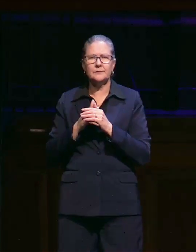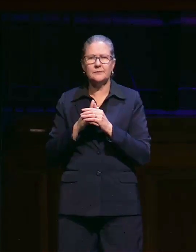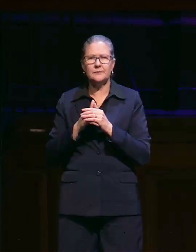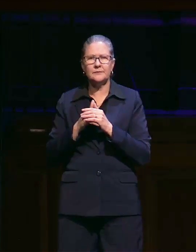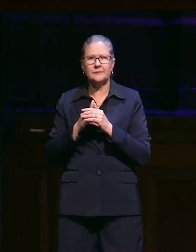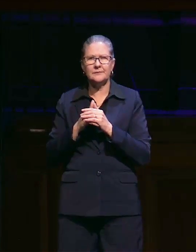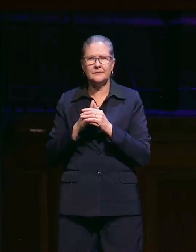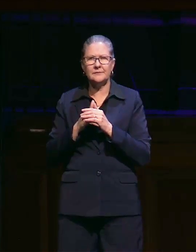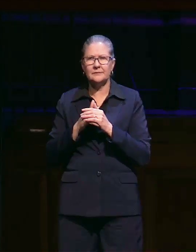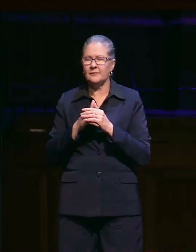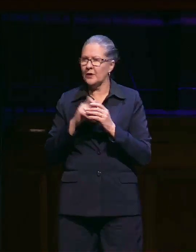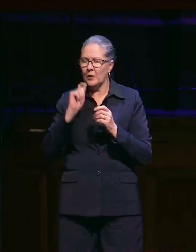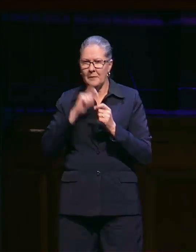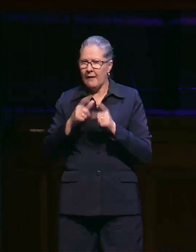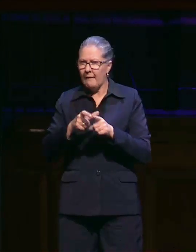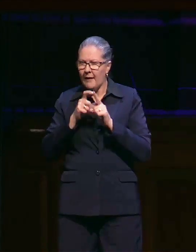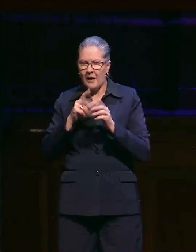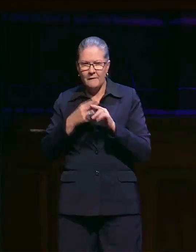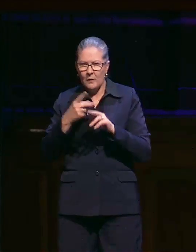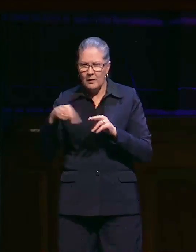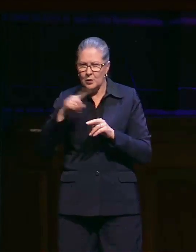hard-pressed to find anyone in New Zealand who hasn't been affected by